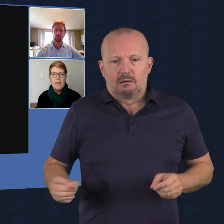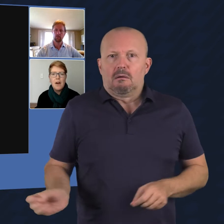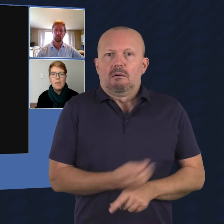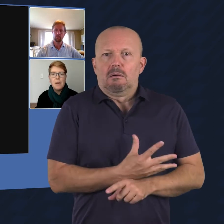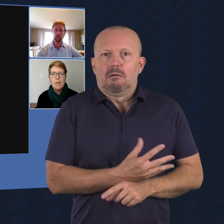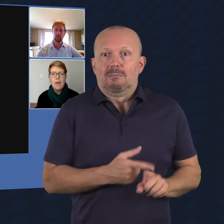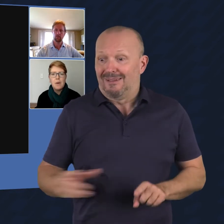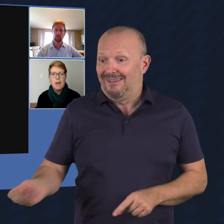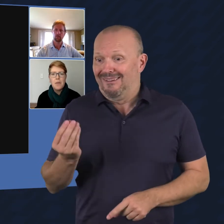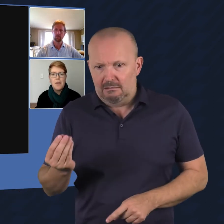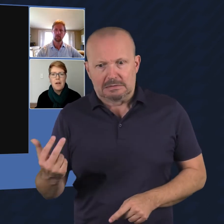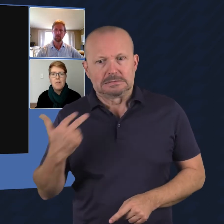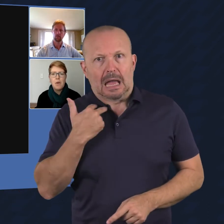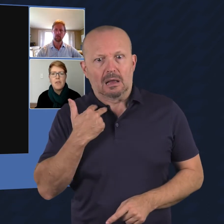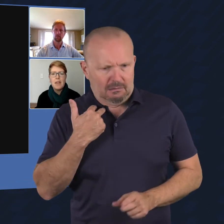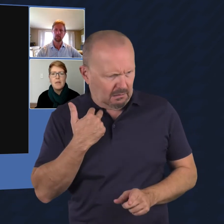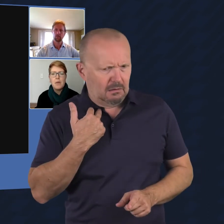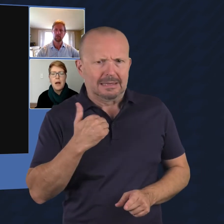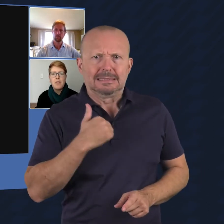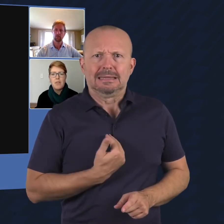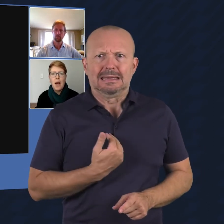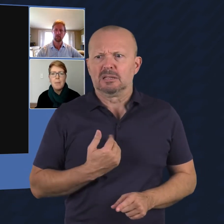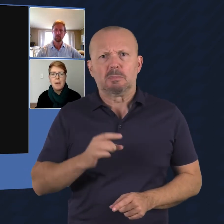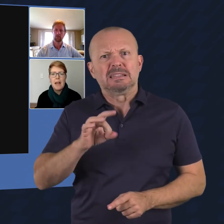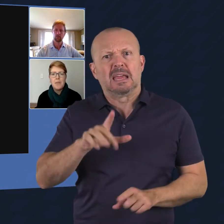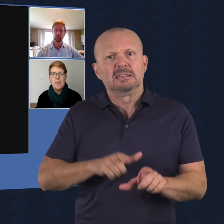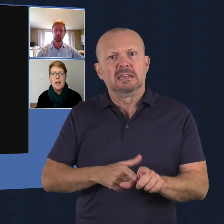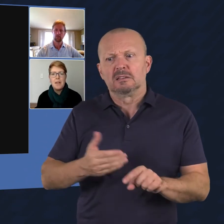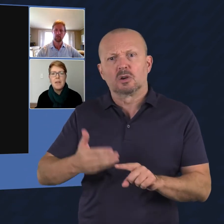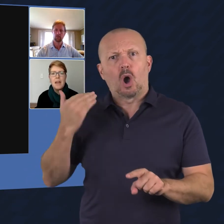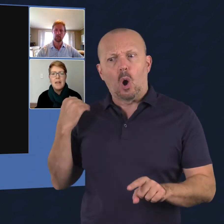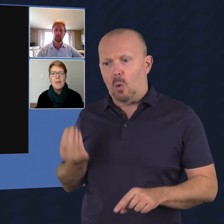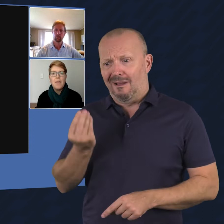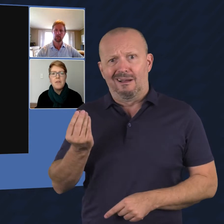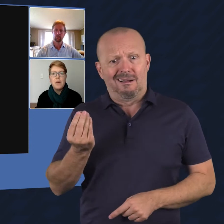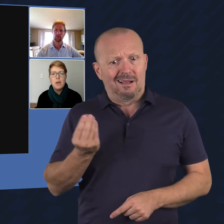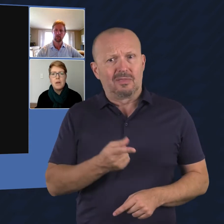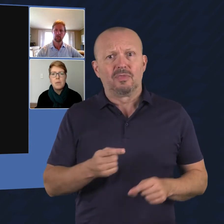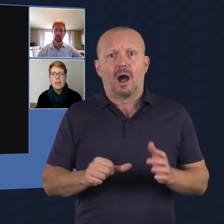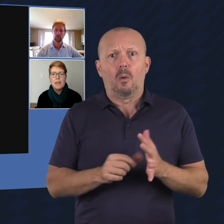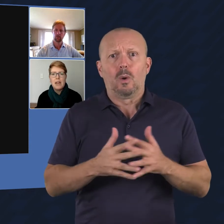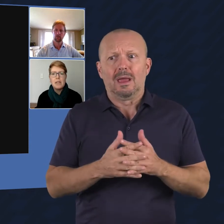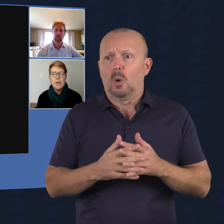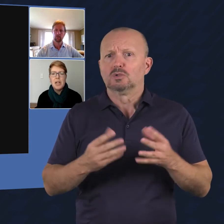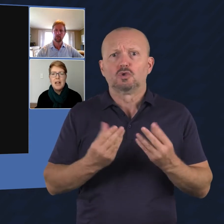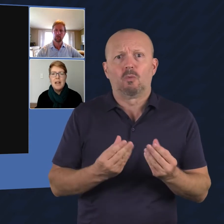The hardware and software necessary for a 10-year-old object to operate as designed is often no longer readily available.